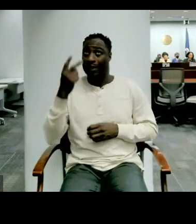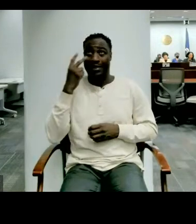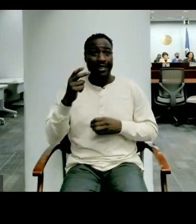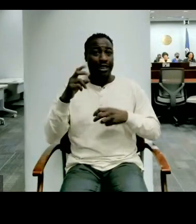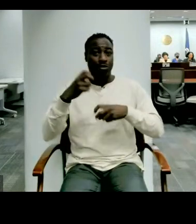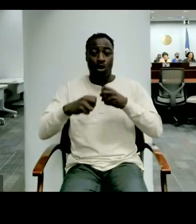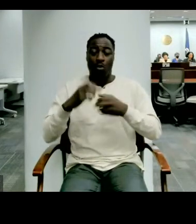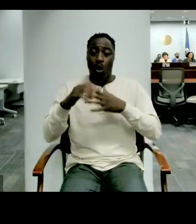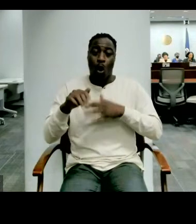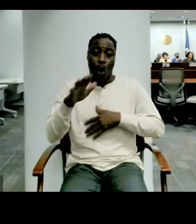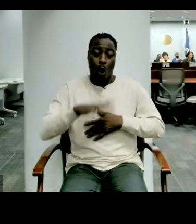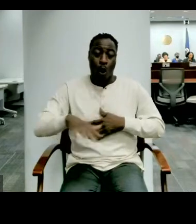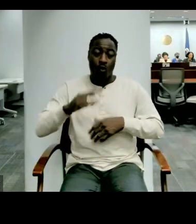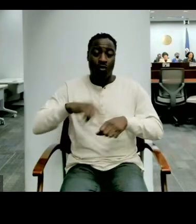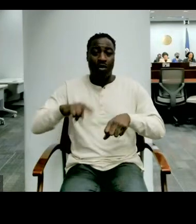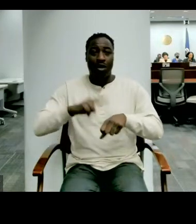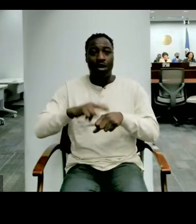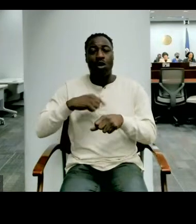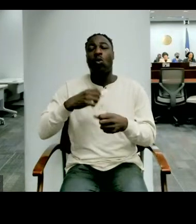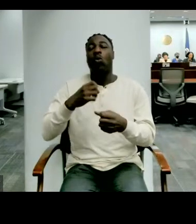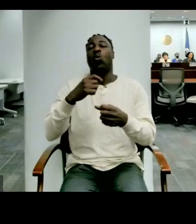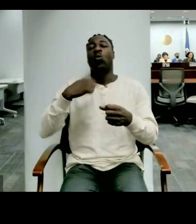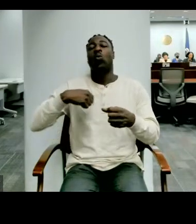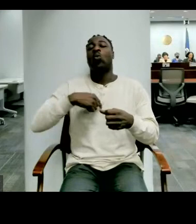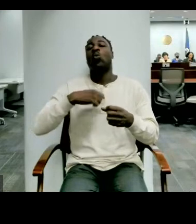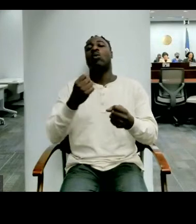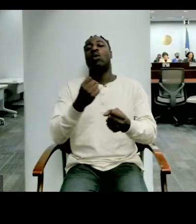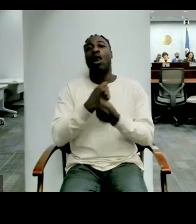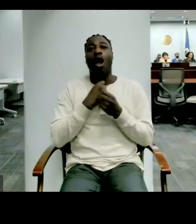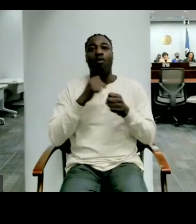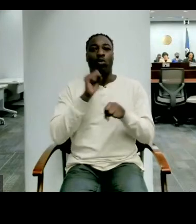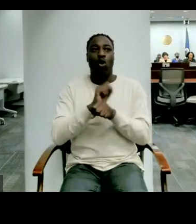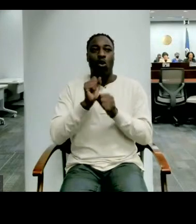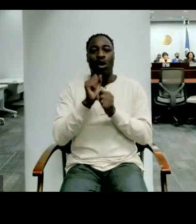we love to work with the EEOC in a similar way across the country. Apologize for going over.